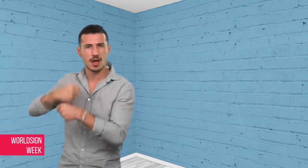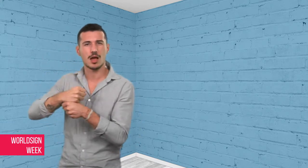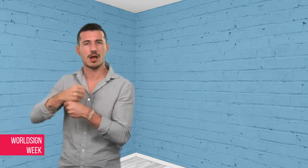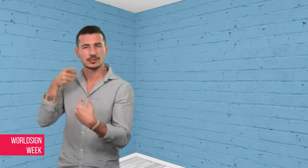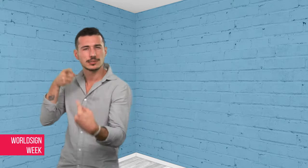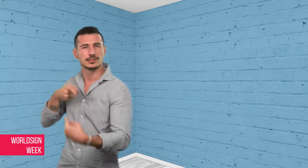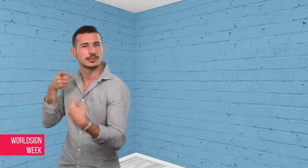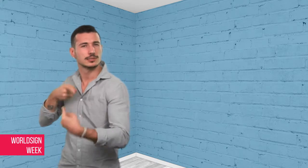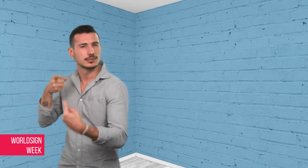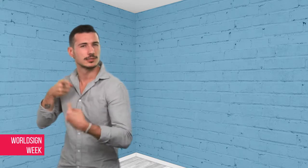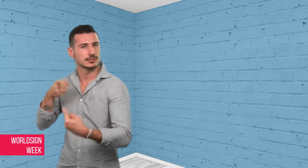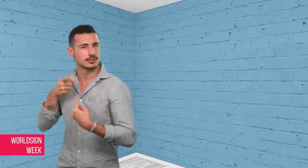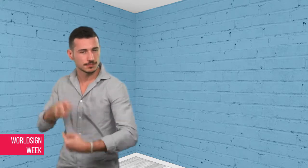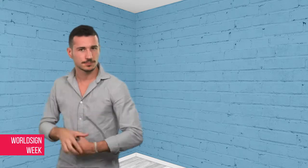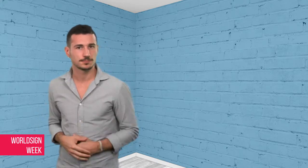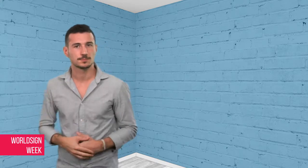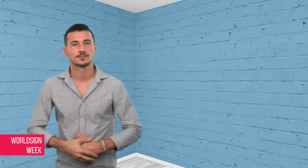year of fighting…